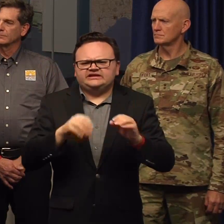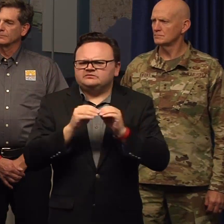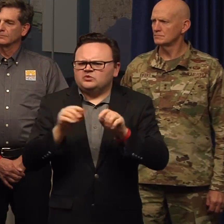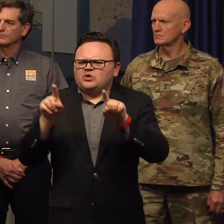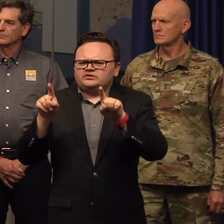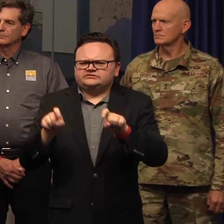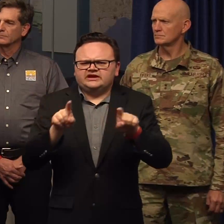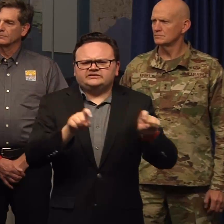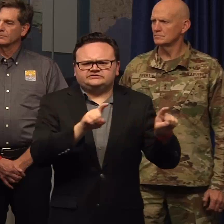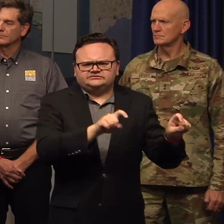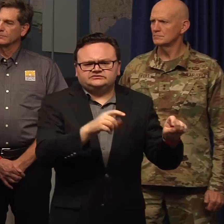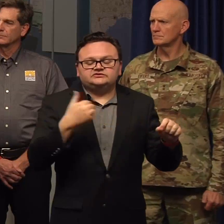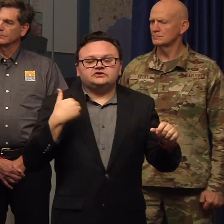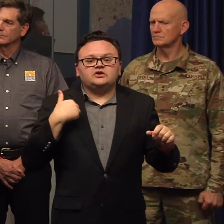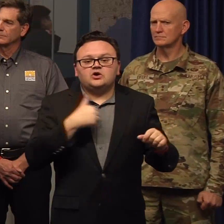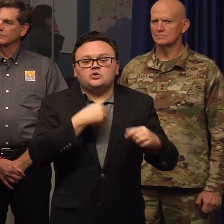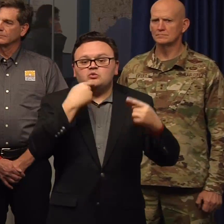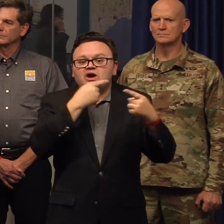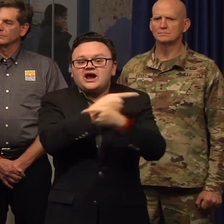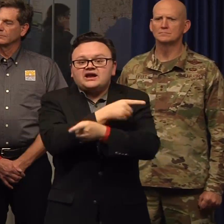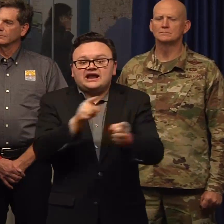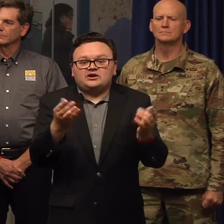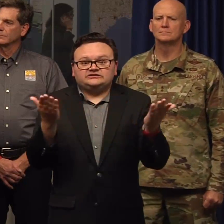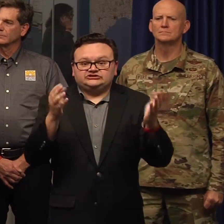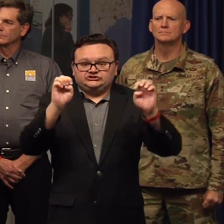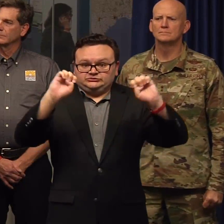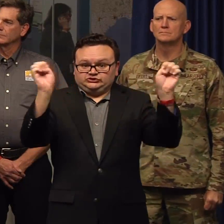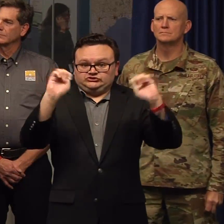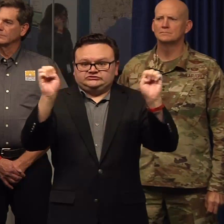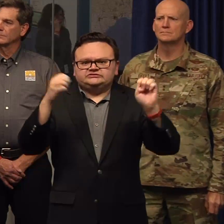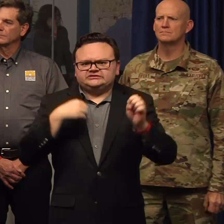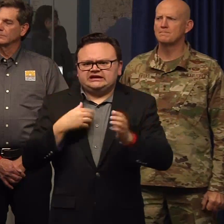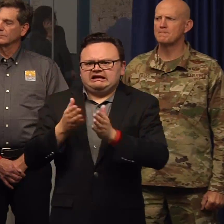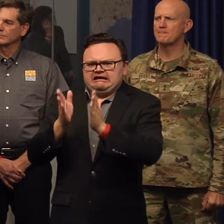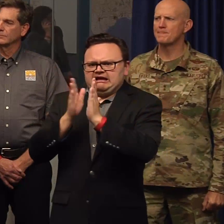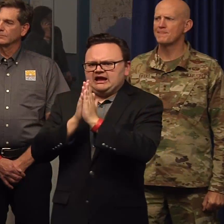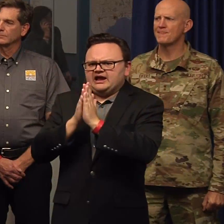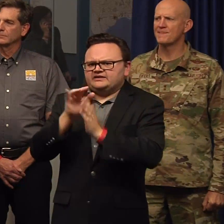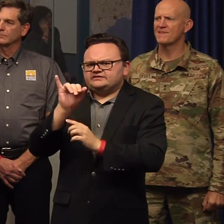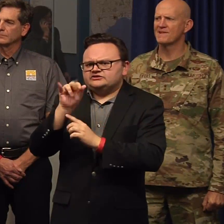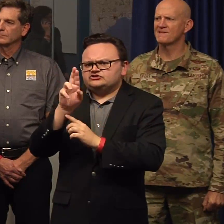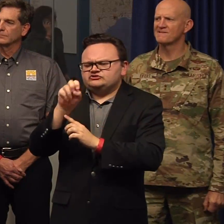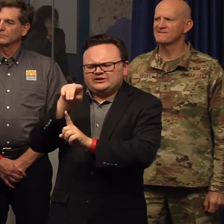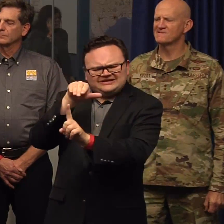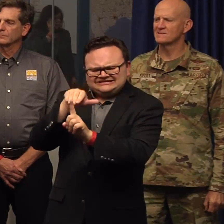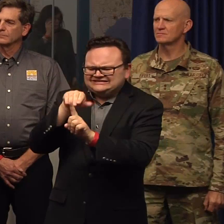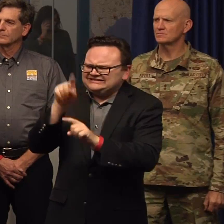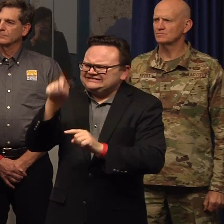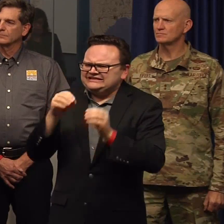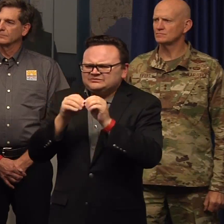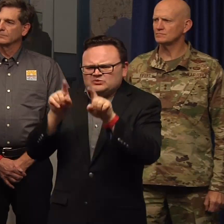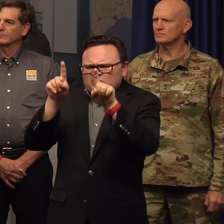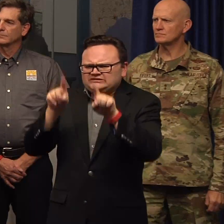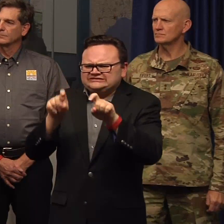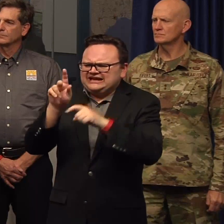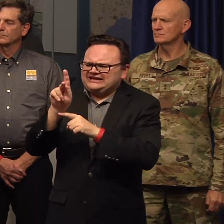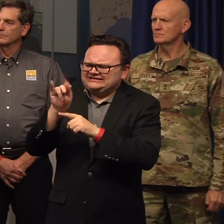INCREASE OF WHERE WE WERE.